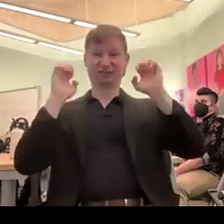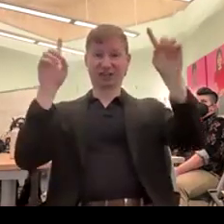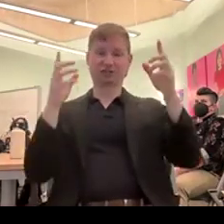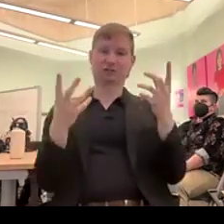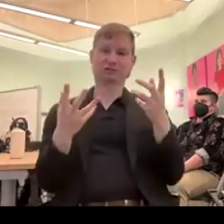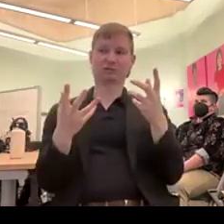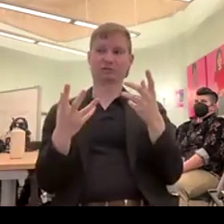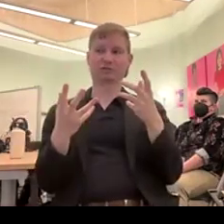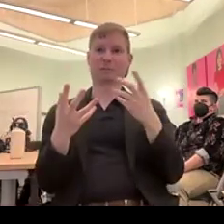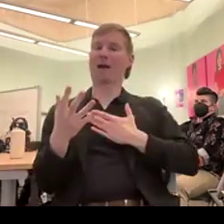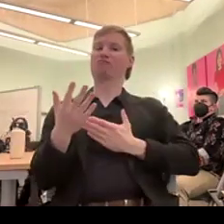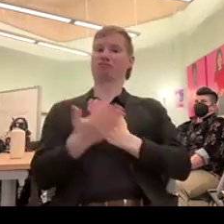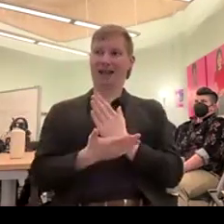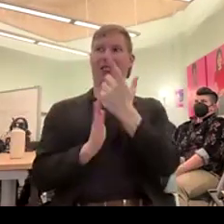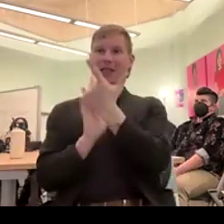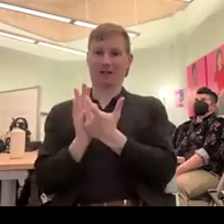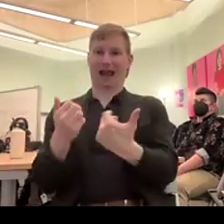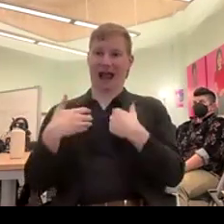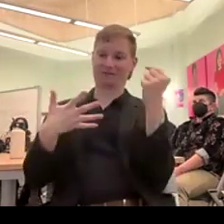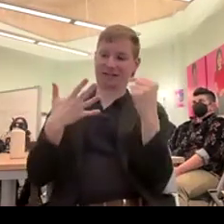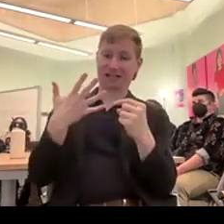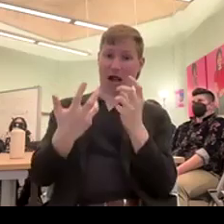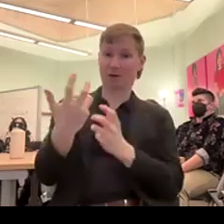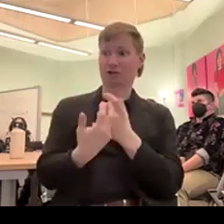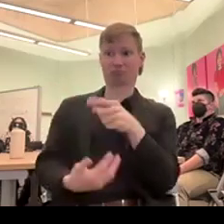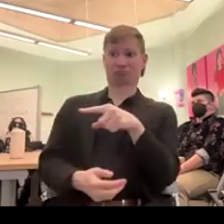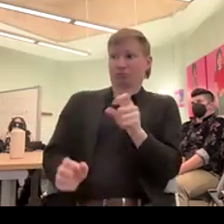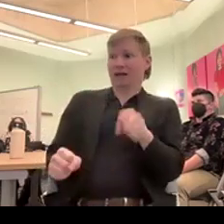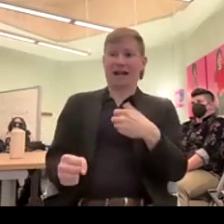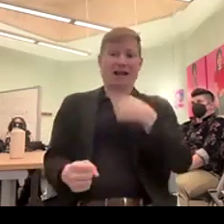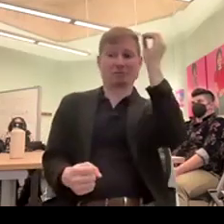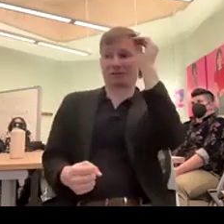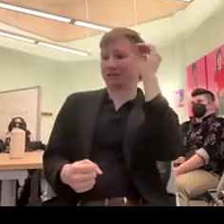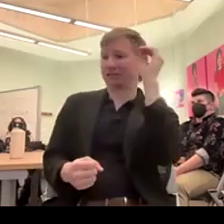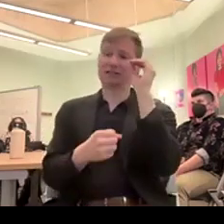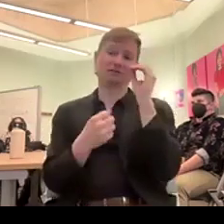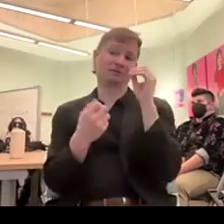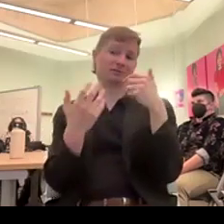being in a higher institution, it's my legal right to have these accommodations. And so people can